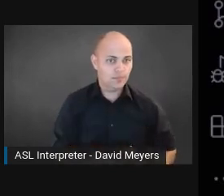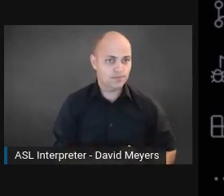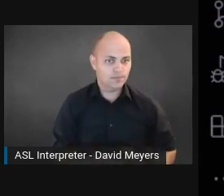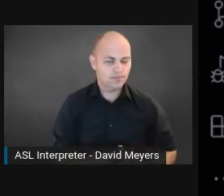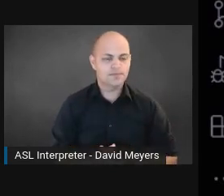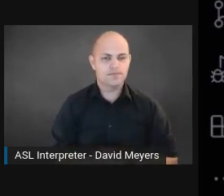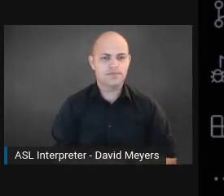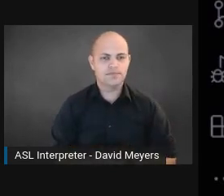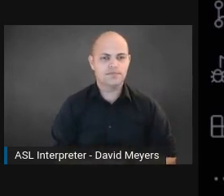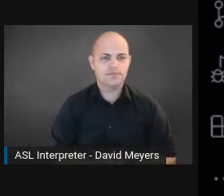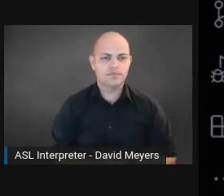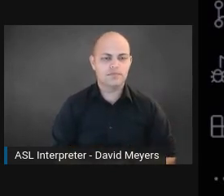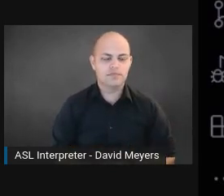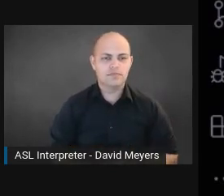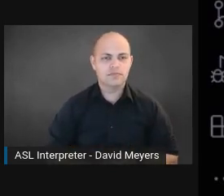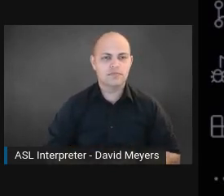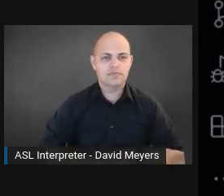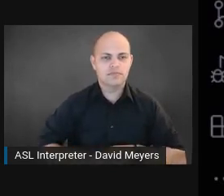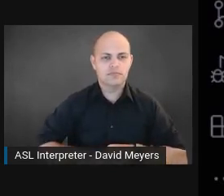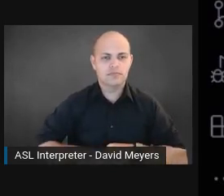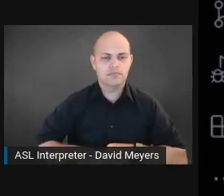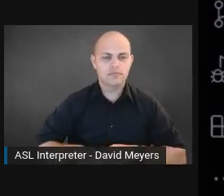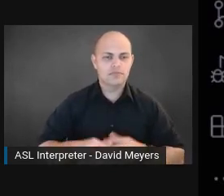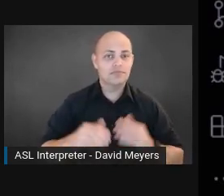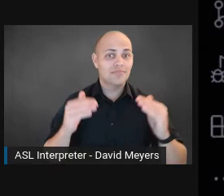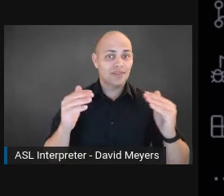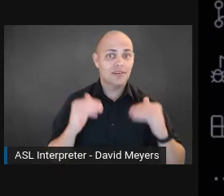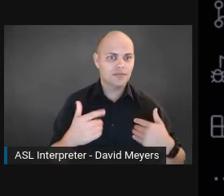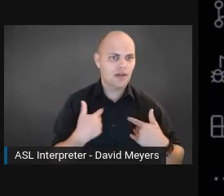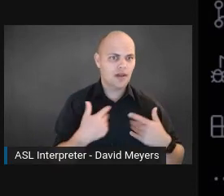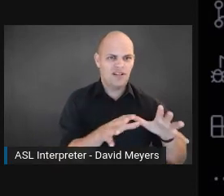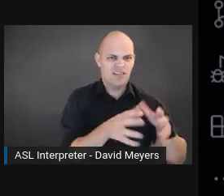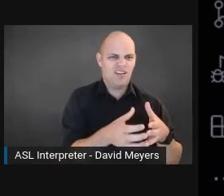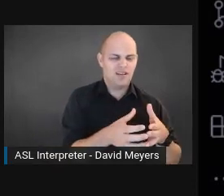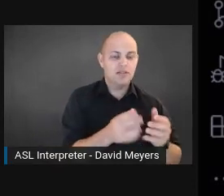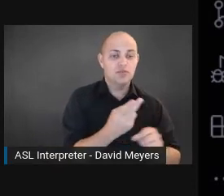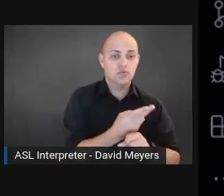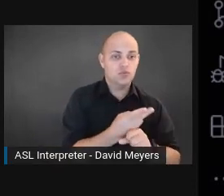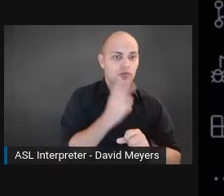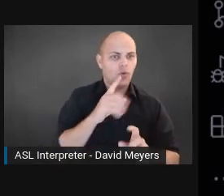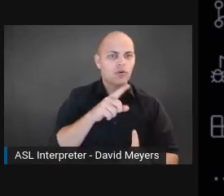Next, we have a class. The class is being used in order to target the CSS.